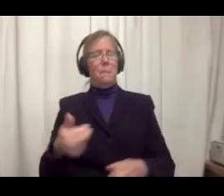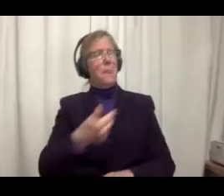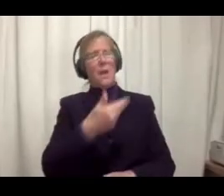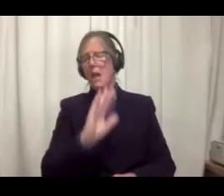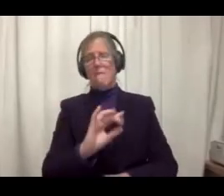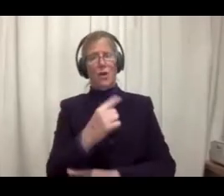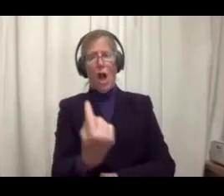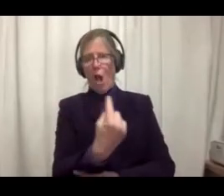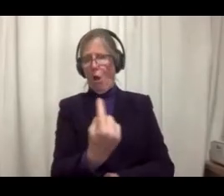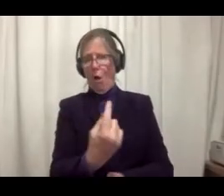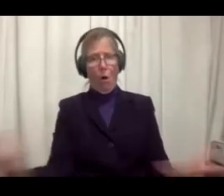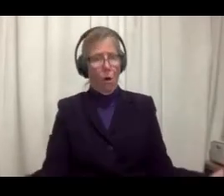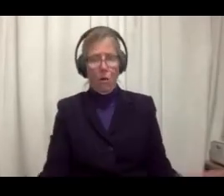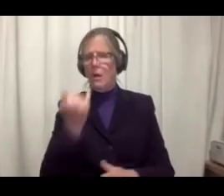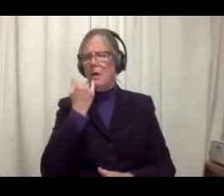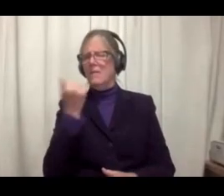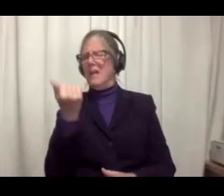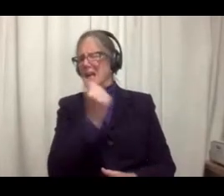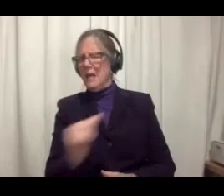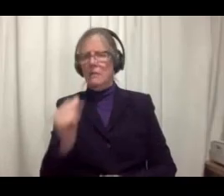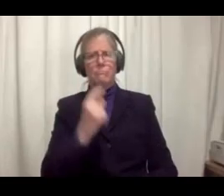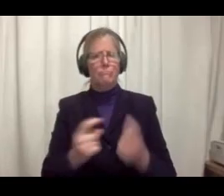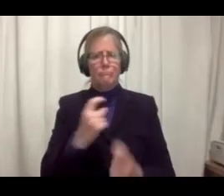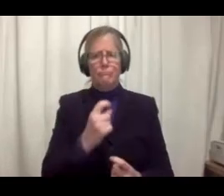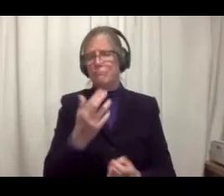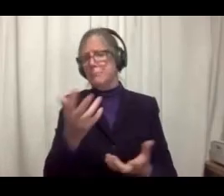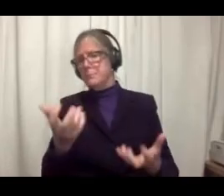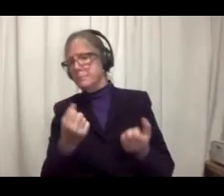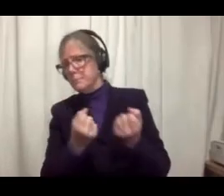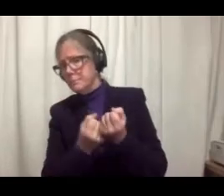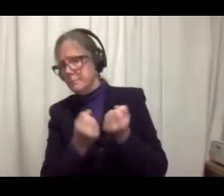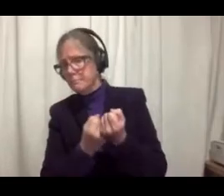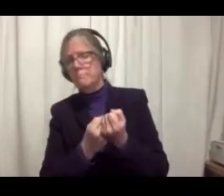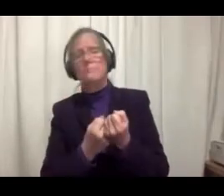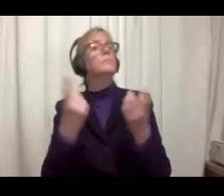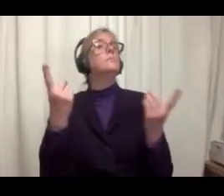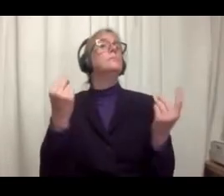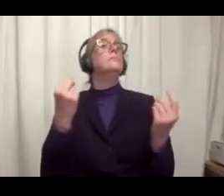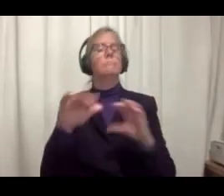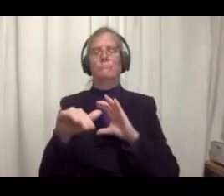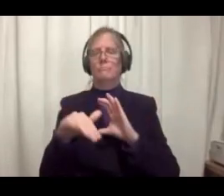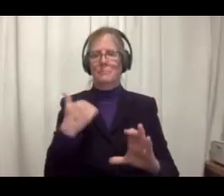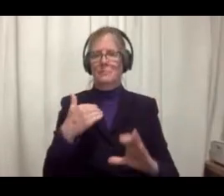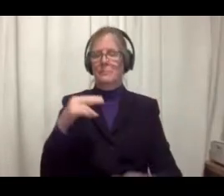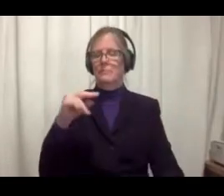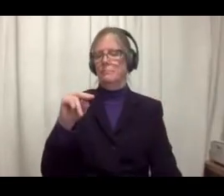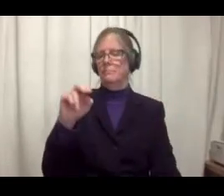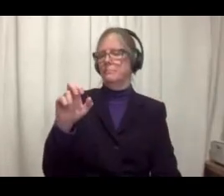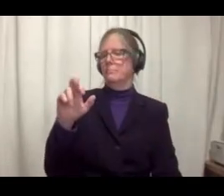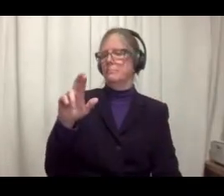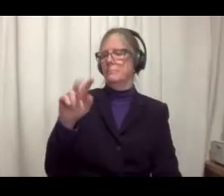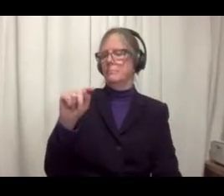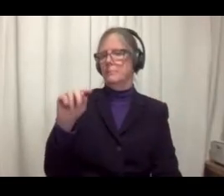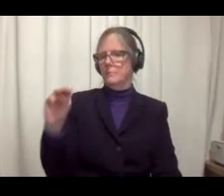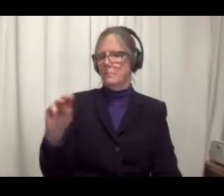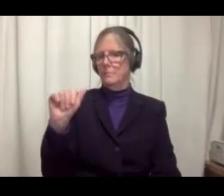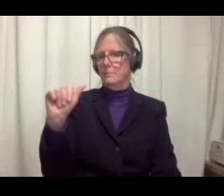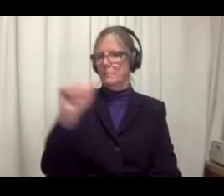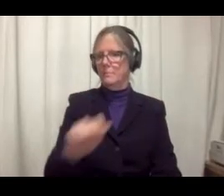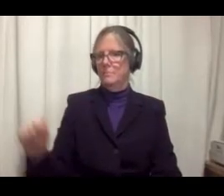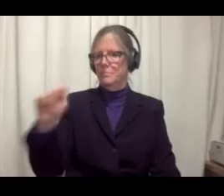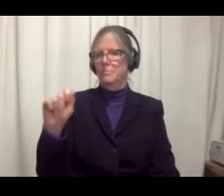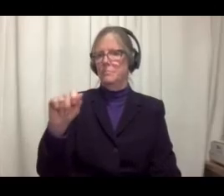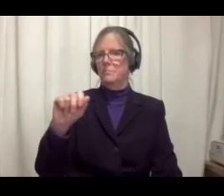questions or need support, just send us an email at NCRTM@neweditions.net.